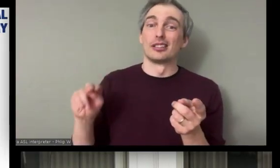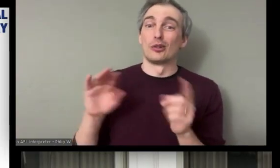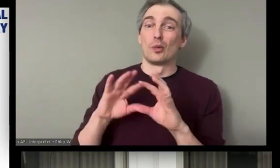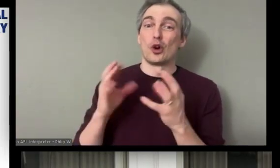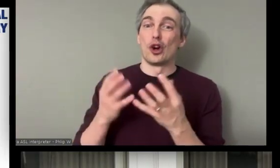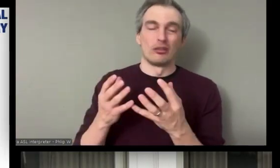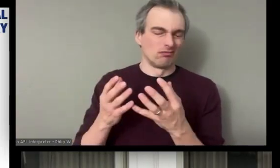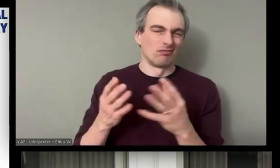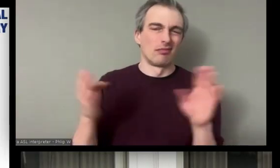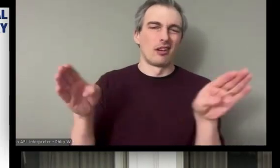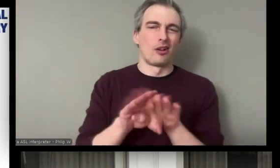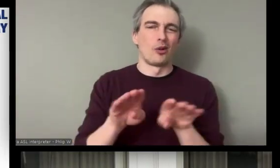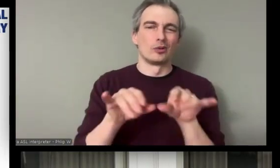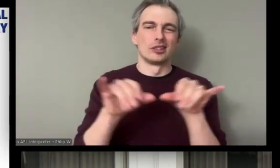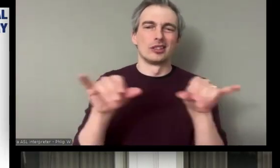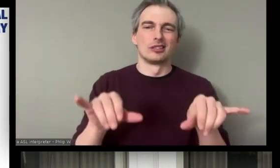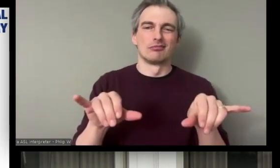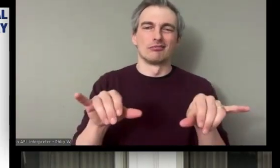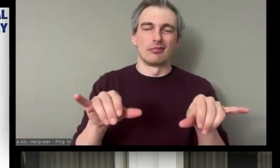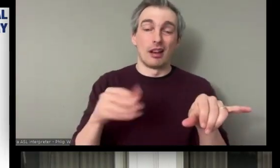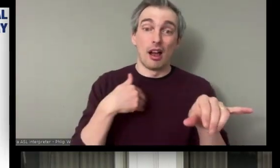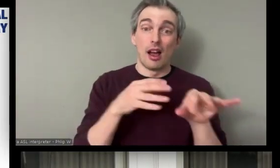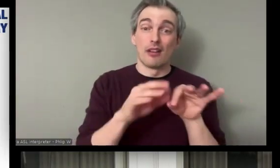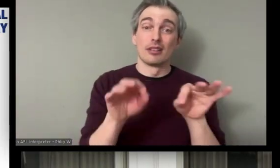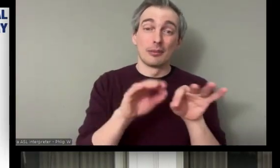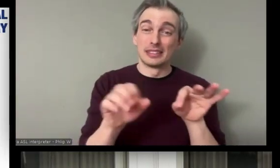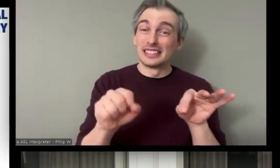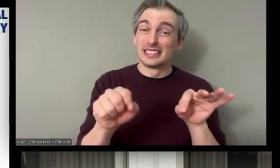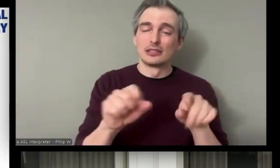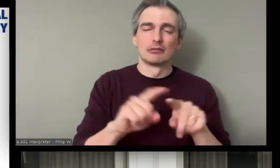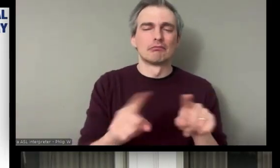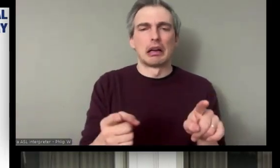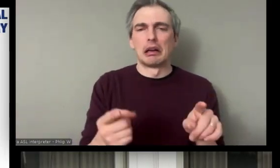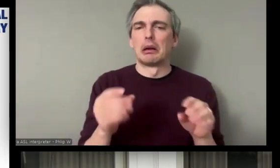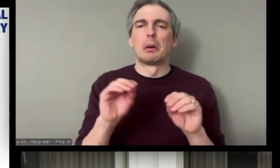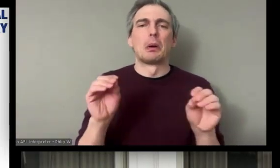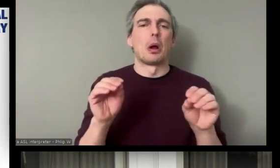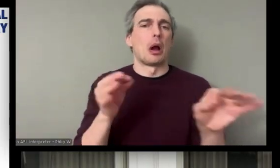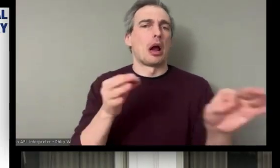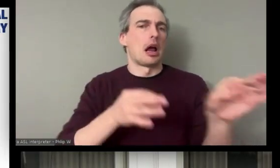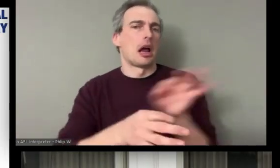But there is no mechanism to then make high quality captions be available.